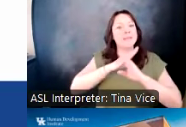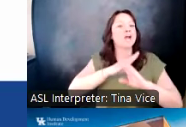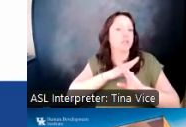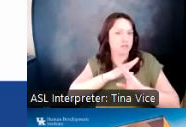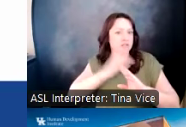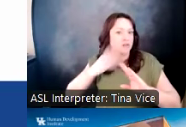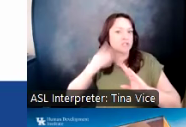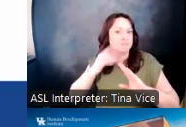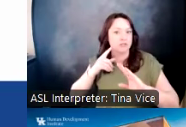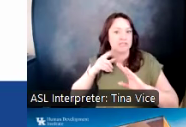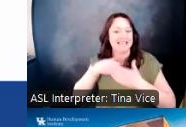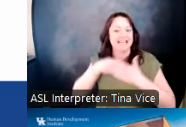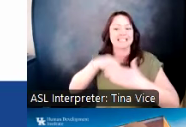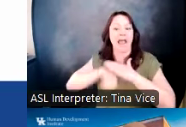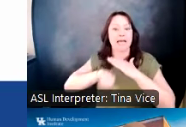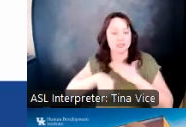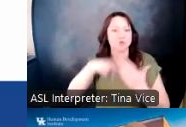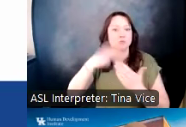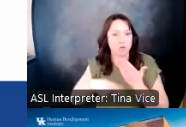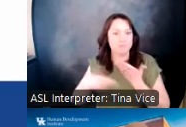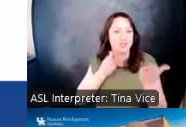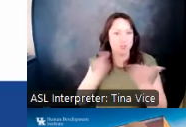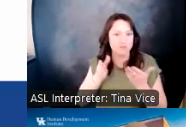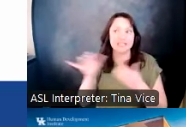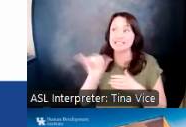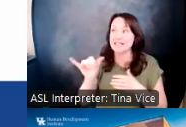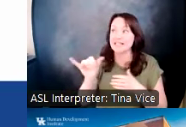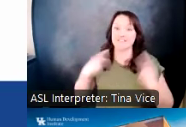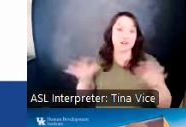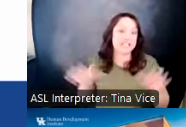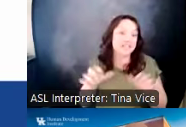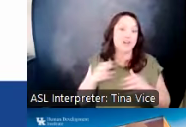and services like being physically active or recreation within our communities. And one of the main